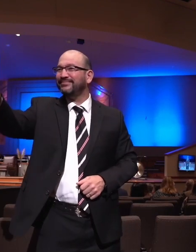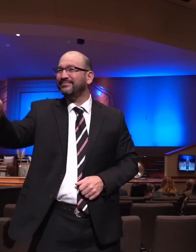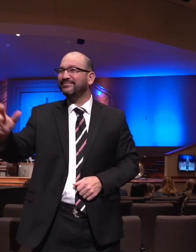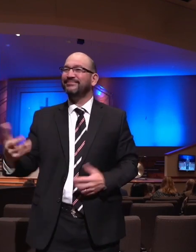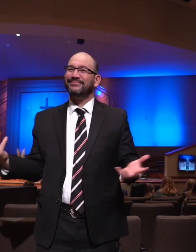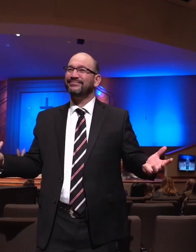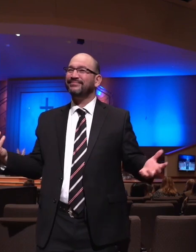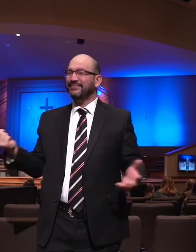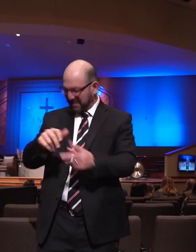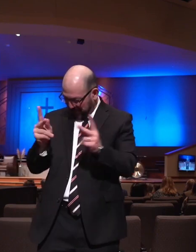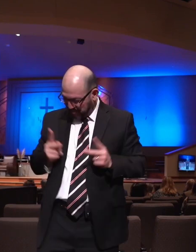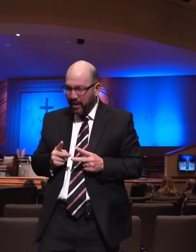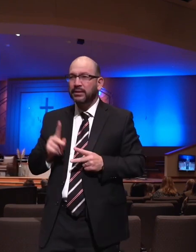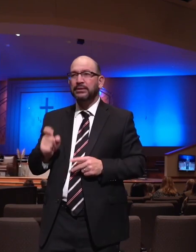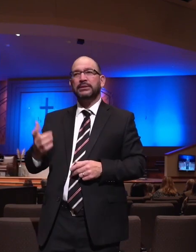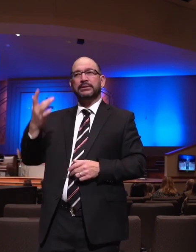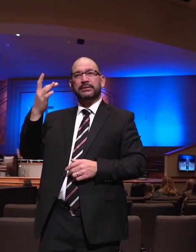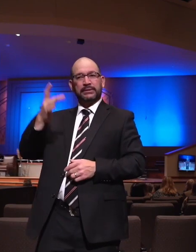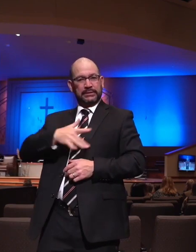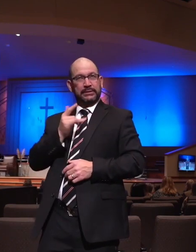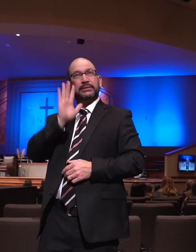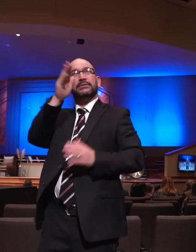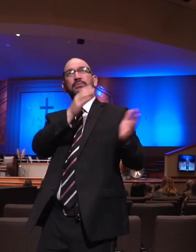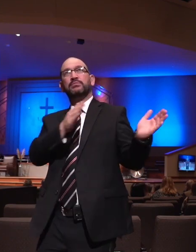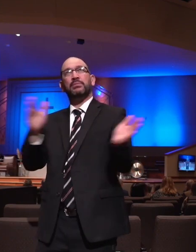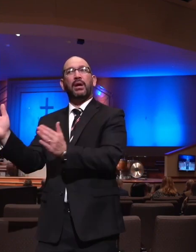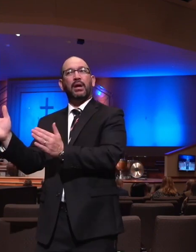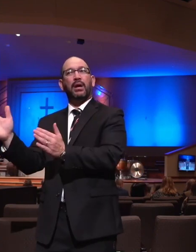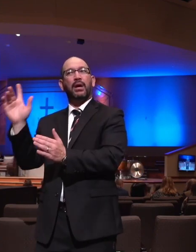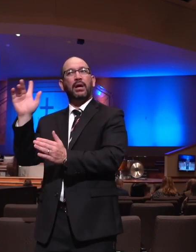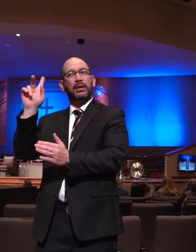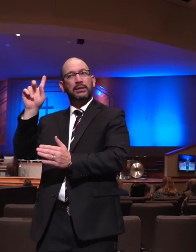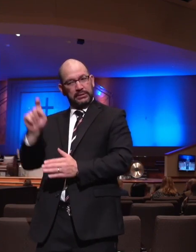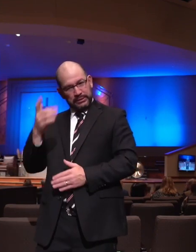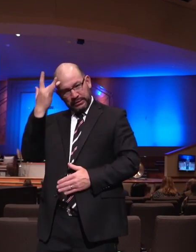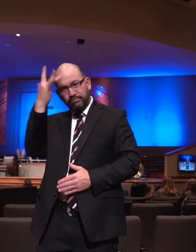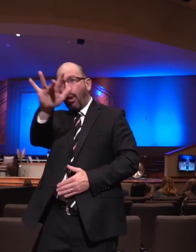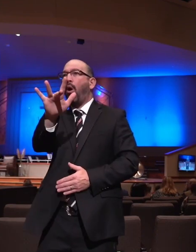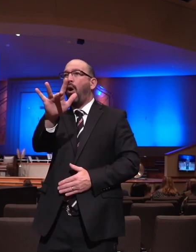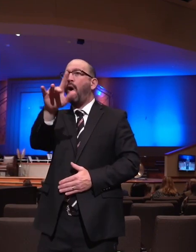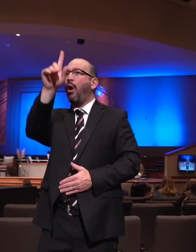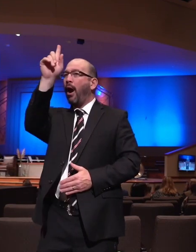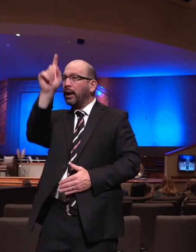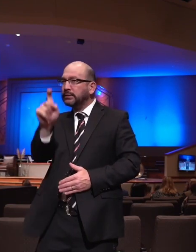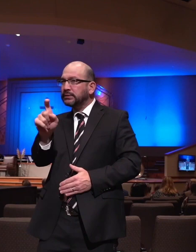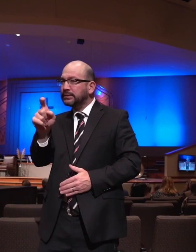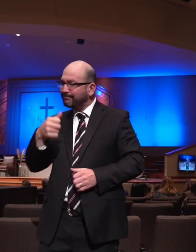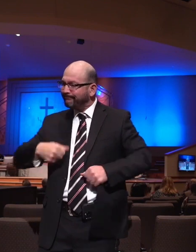now you got to be sensitive you got to be smart and you got to be surrendered and surrendered it's going to change your time it's going to make some effort